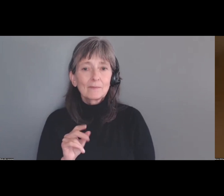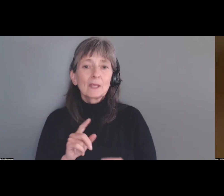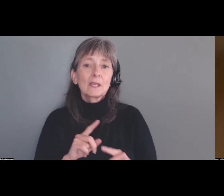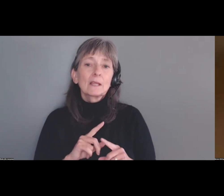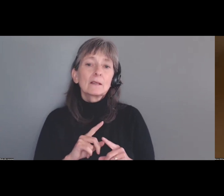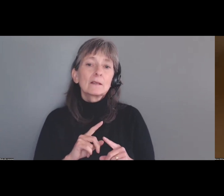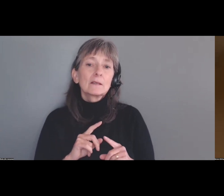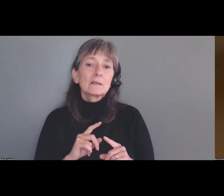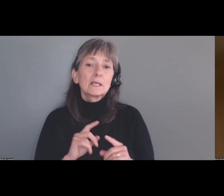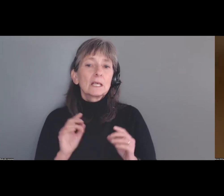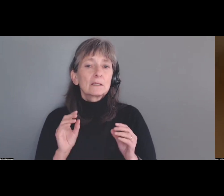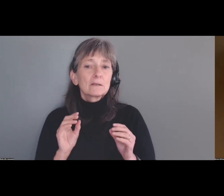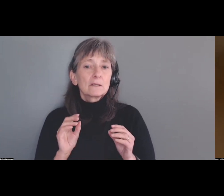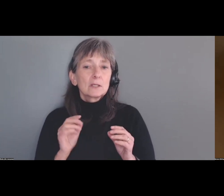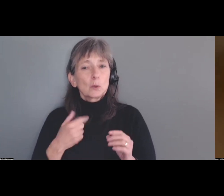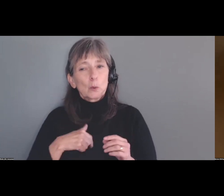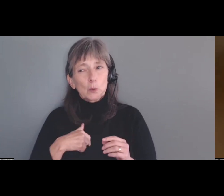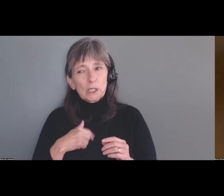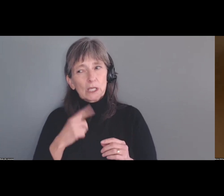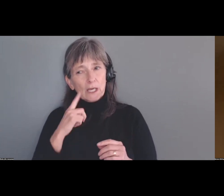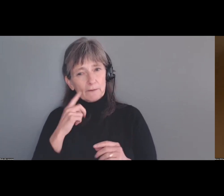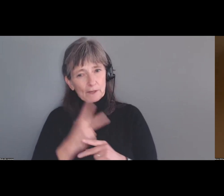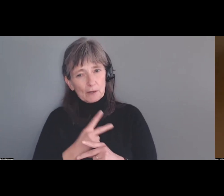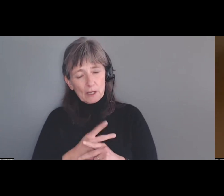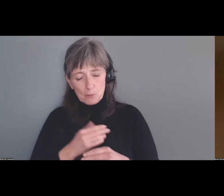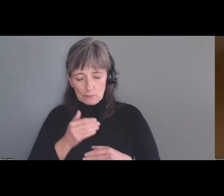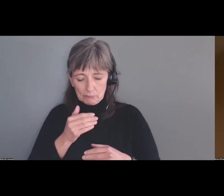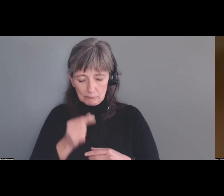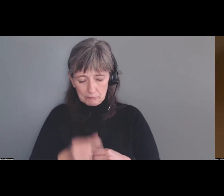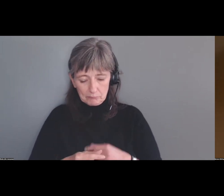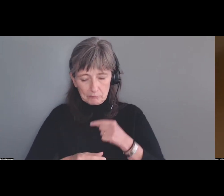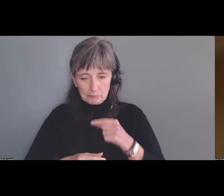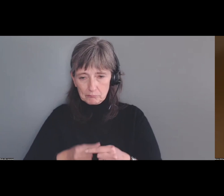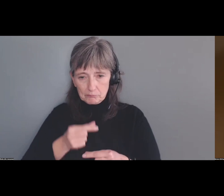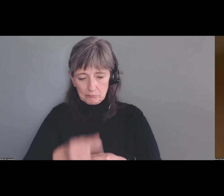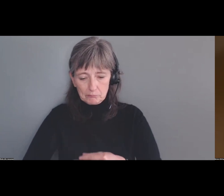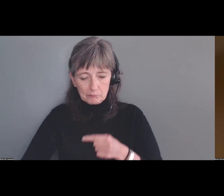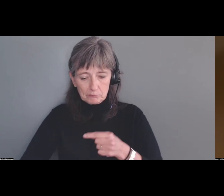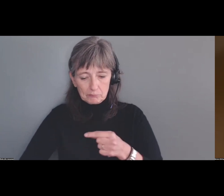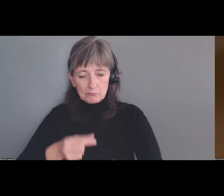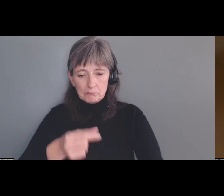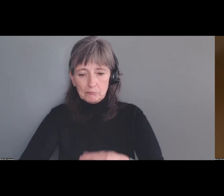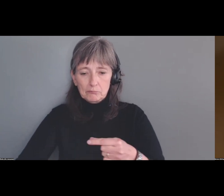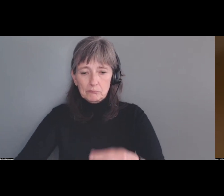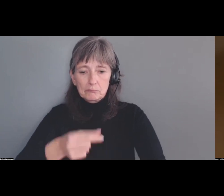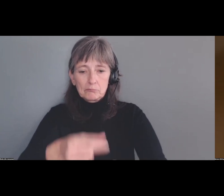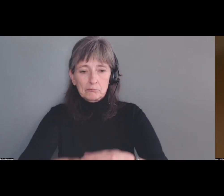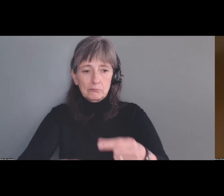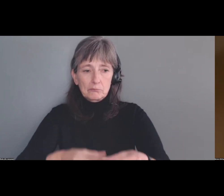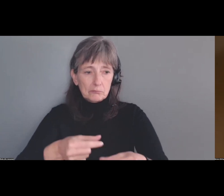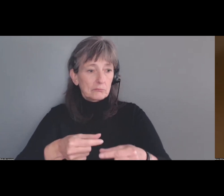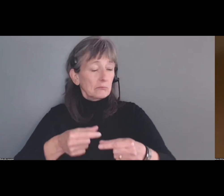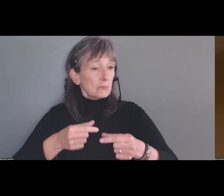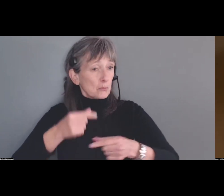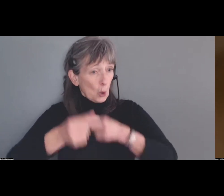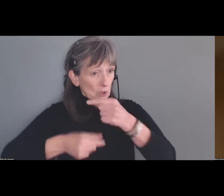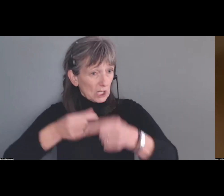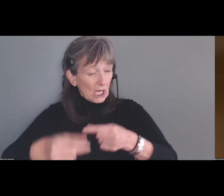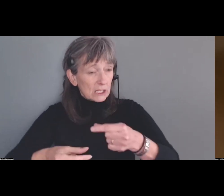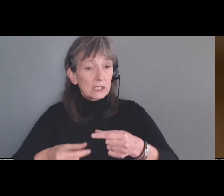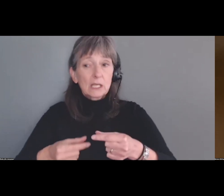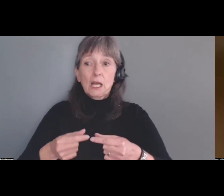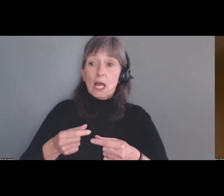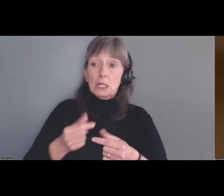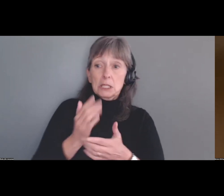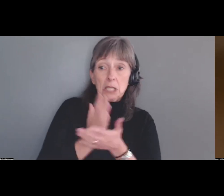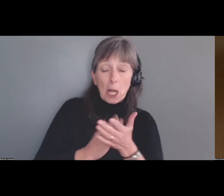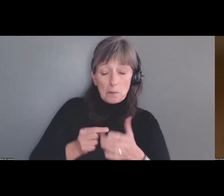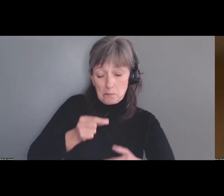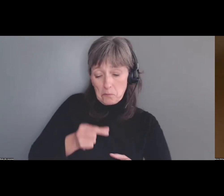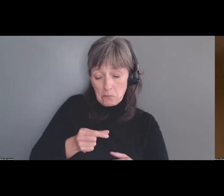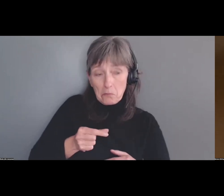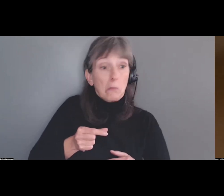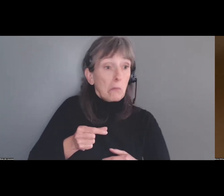very little steps and tasks and see where can AI enhance the process and help us move along.